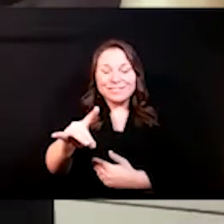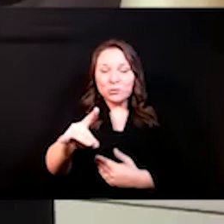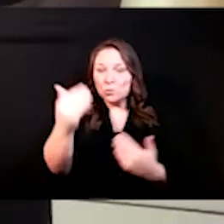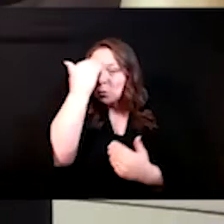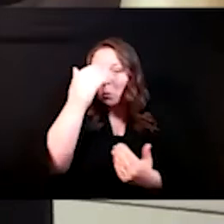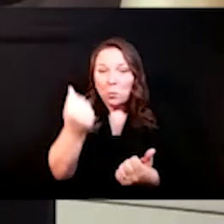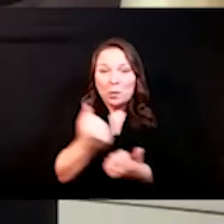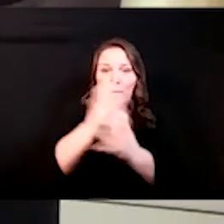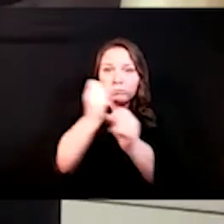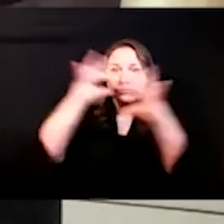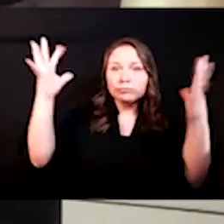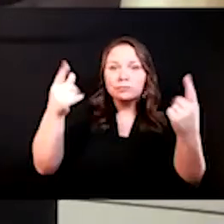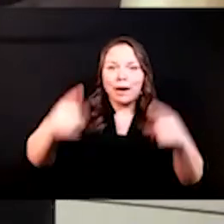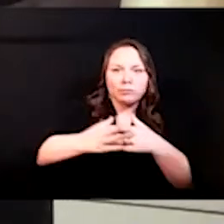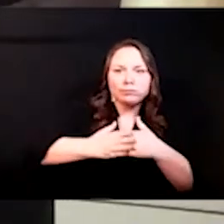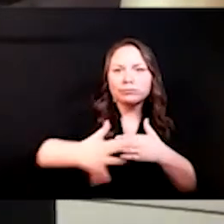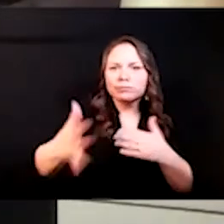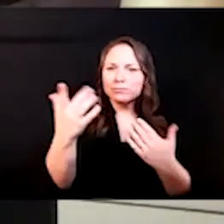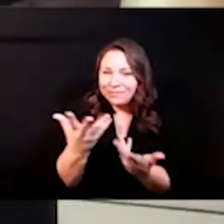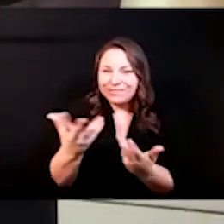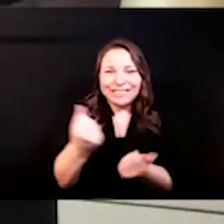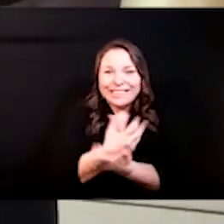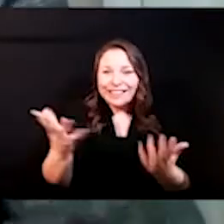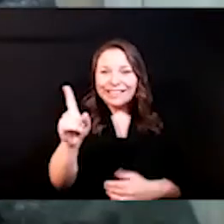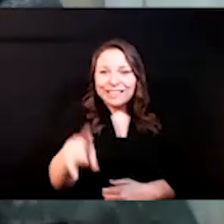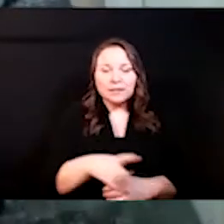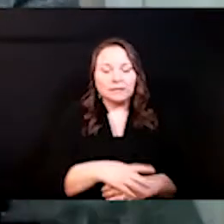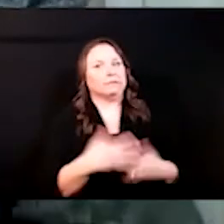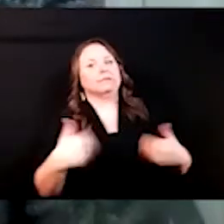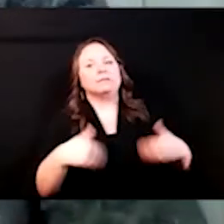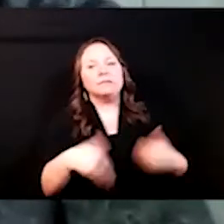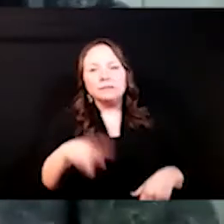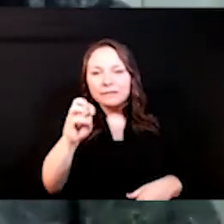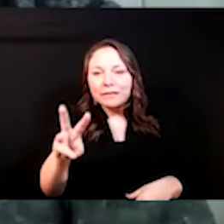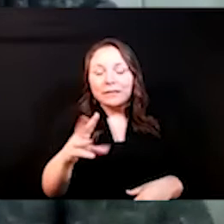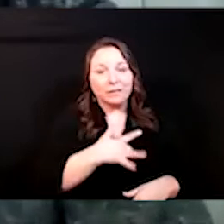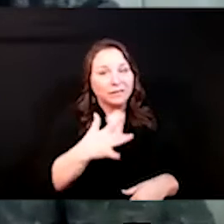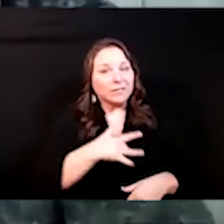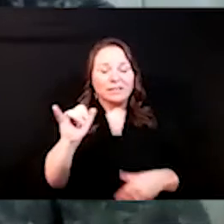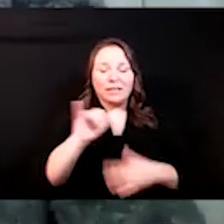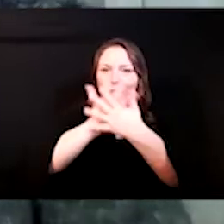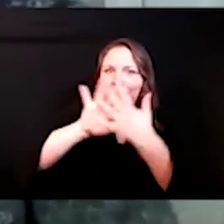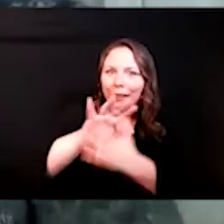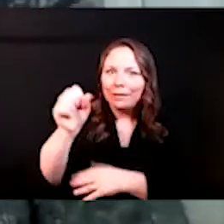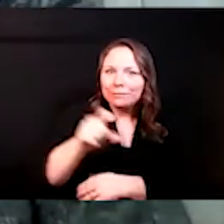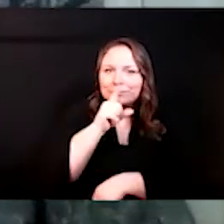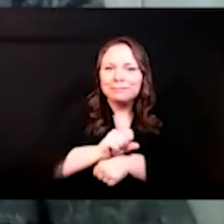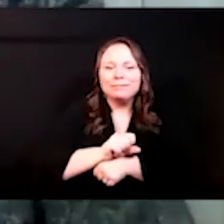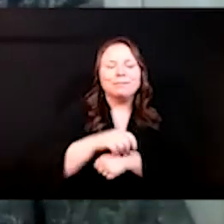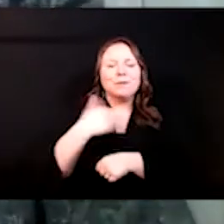NOVEL CORONAVIRUS? DID YOU HAVE ANY INKLING OF WHAT WAS REALLY LAYING AHEAD? » GOSH, IT DOES FEEL LIKE A